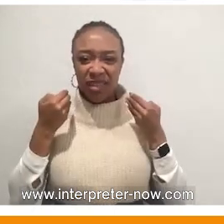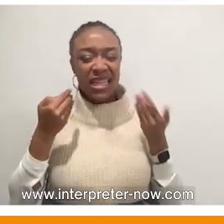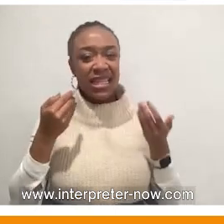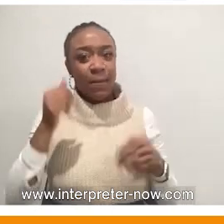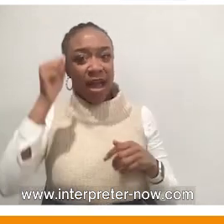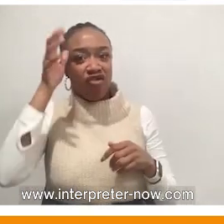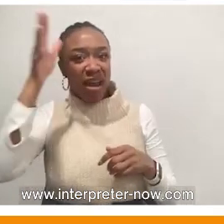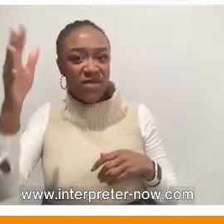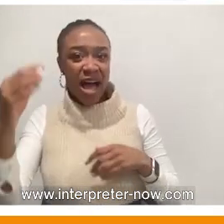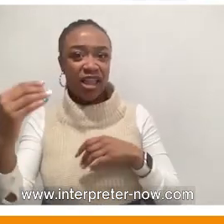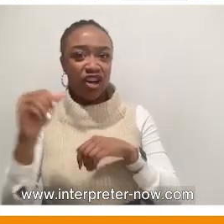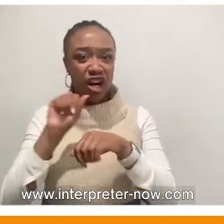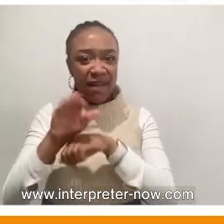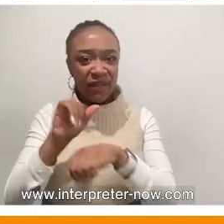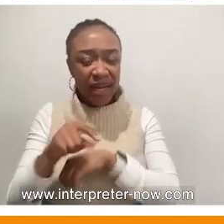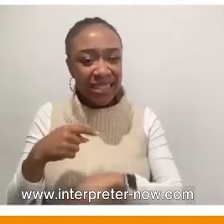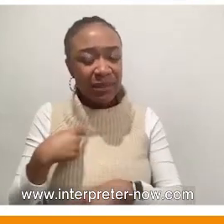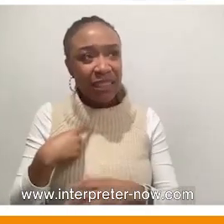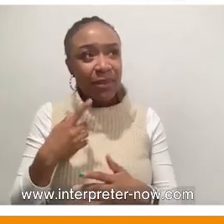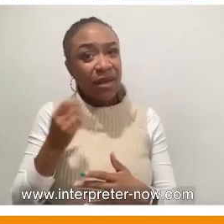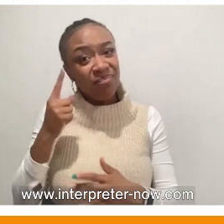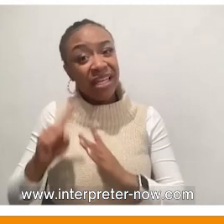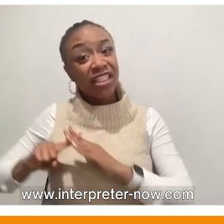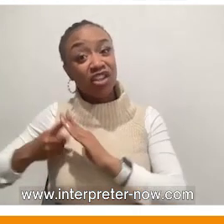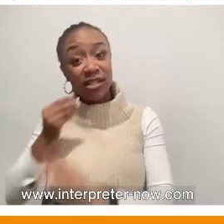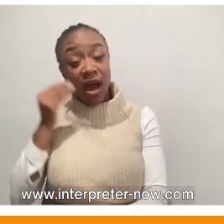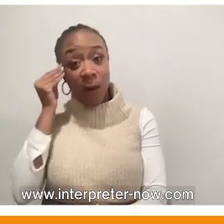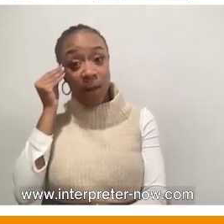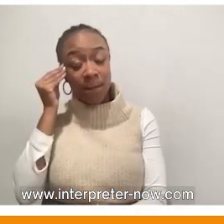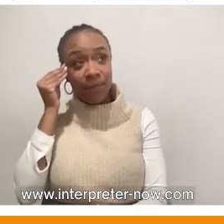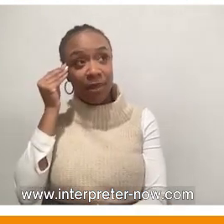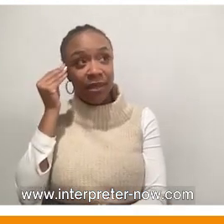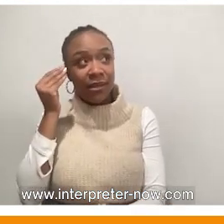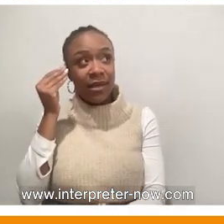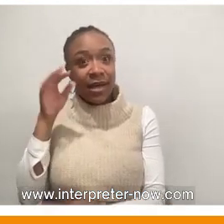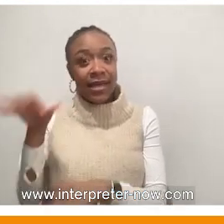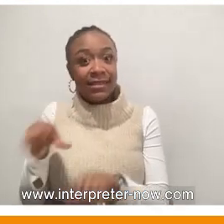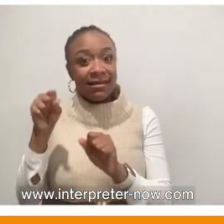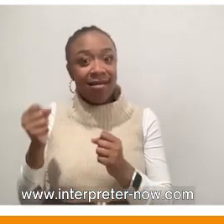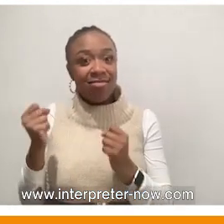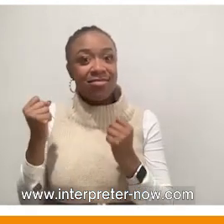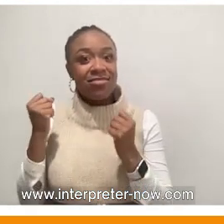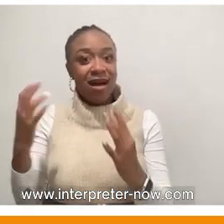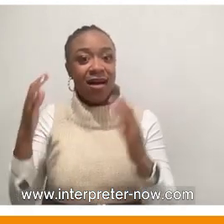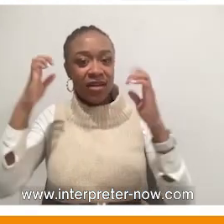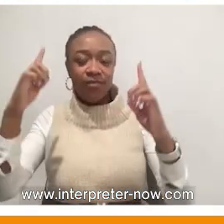So it starts at home, and eventually, just gets reiterated in places like schools and organizations. But it takes a lot of education.